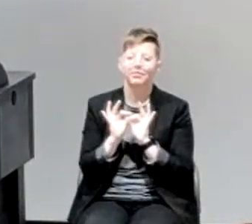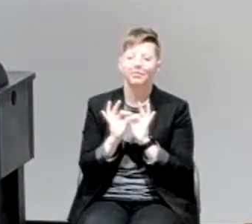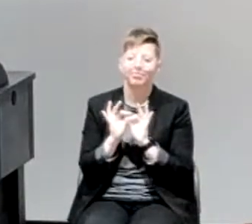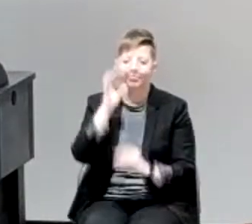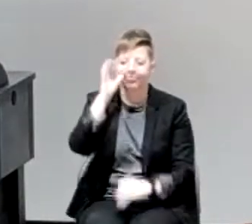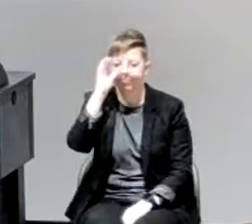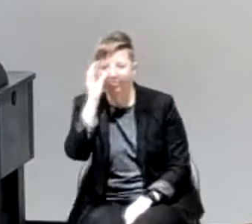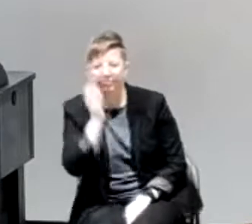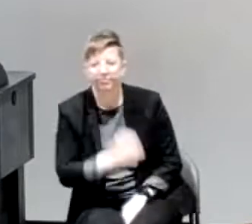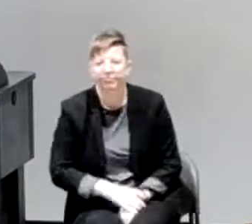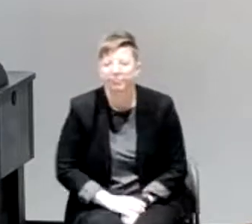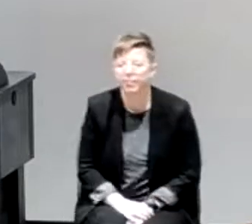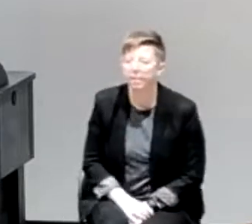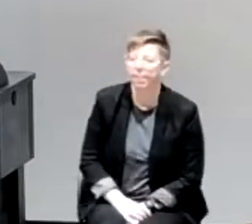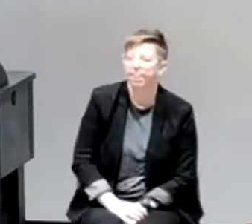crabs before they discovered the